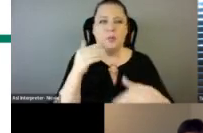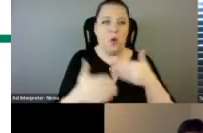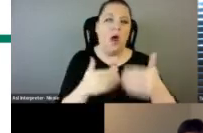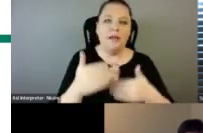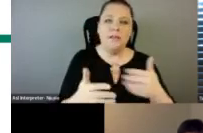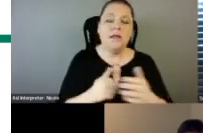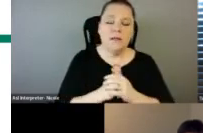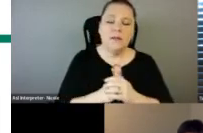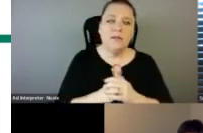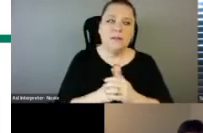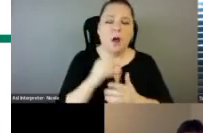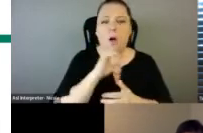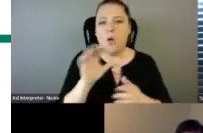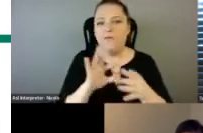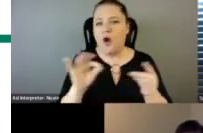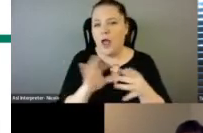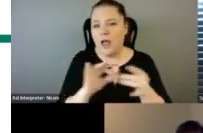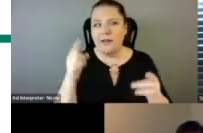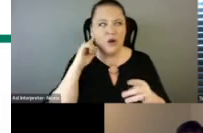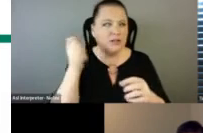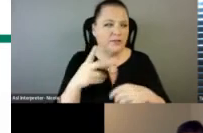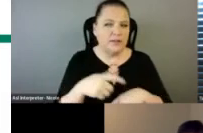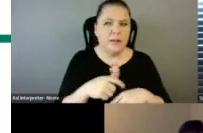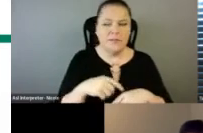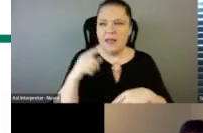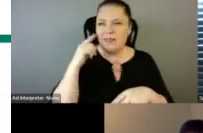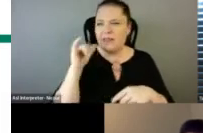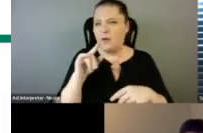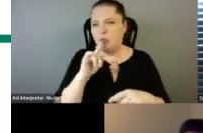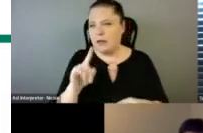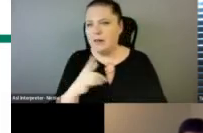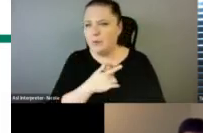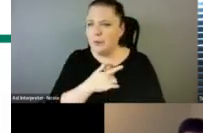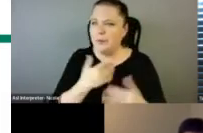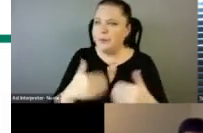adage I've heard many, many times. And I think it really stands true, which is nothing